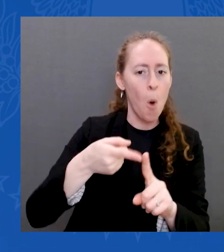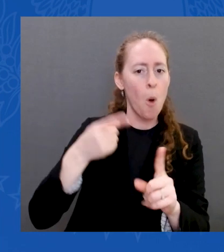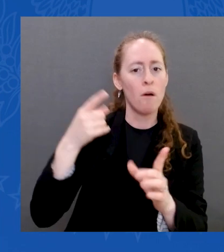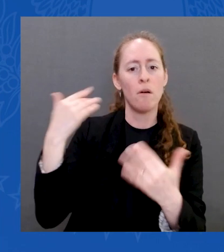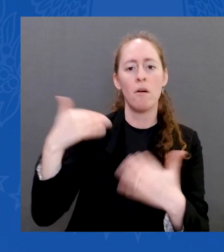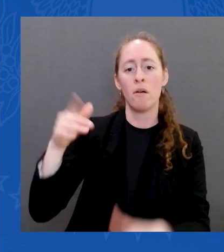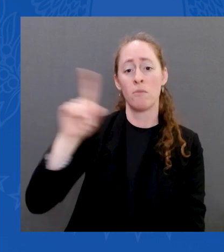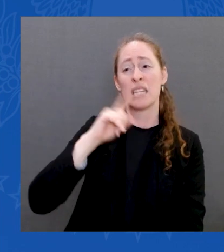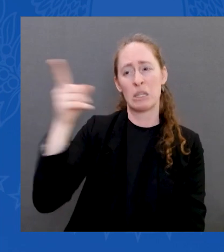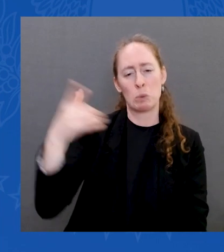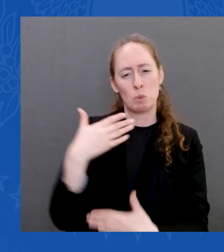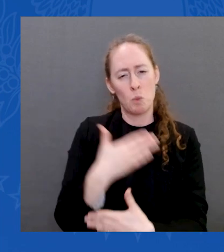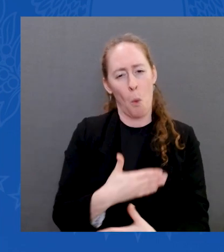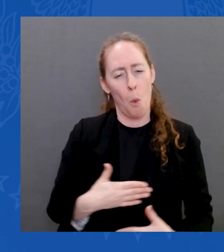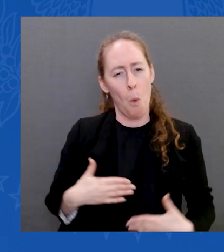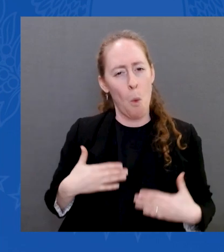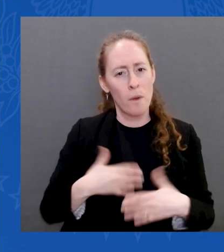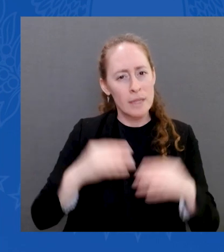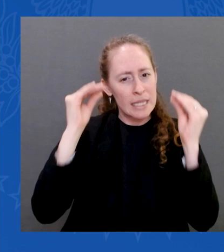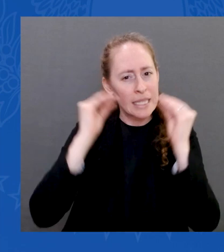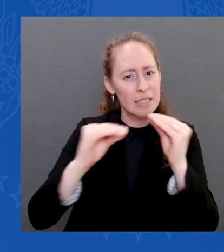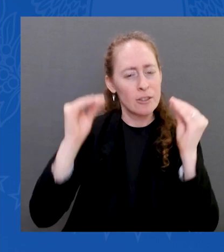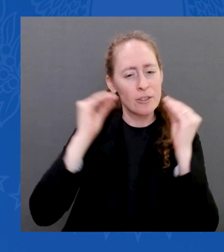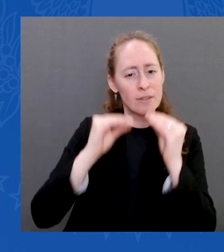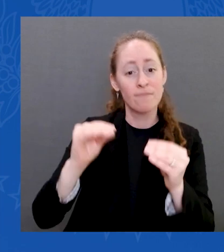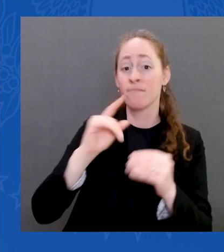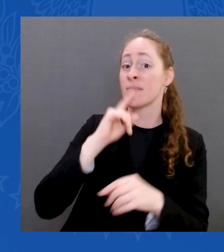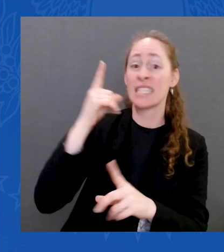intentionally incorporated, inclusive curriculum.